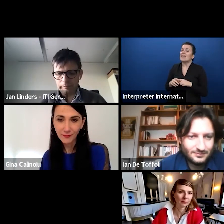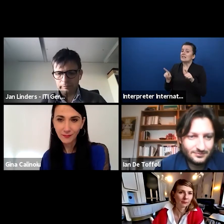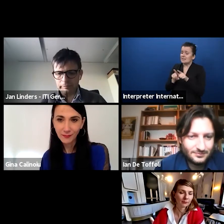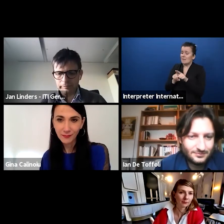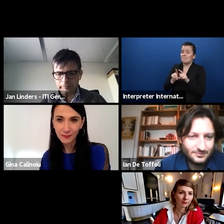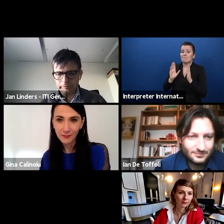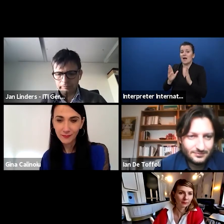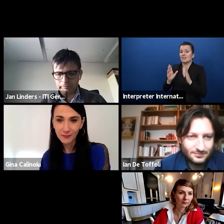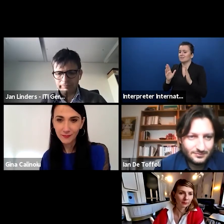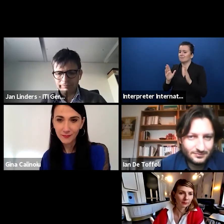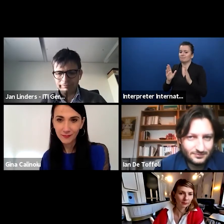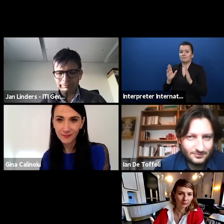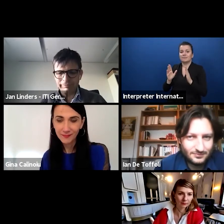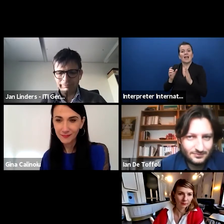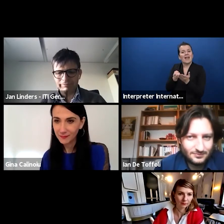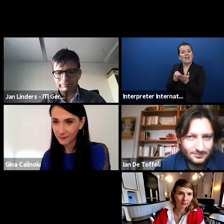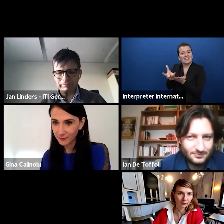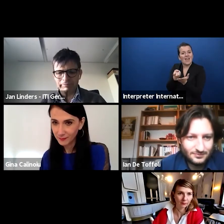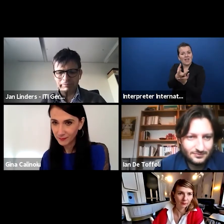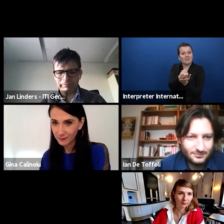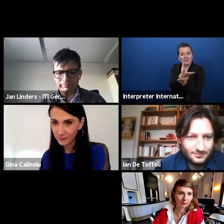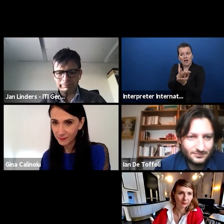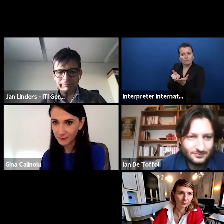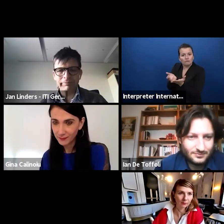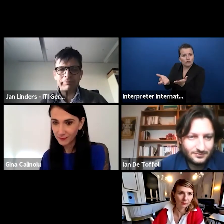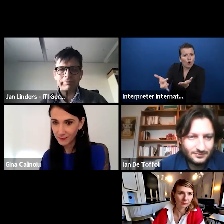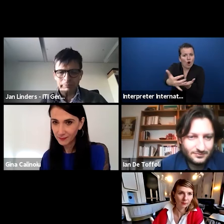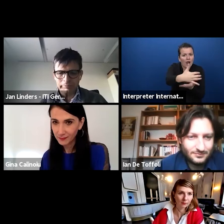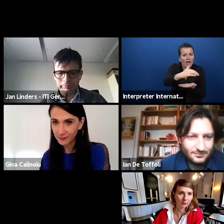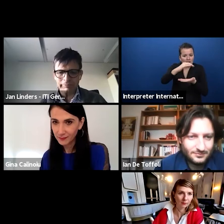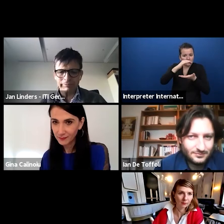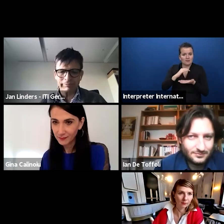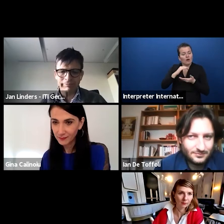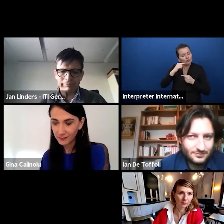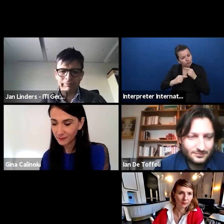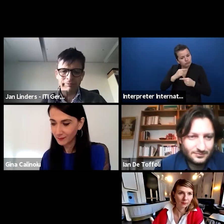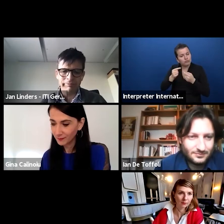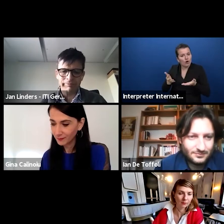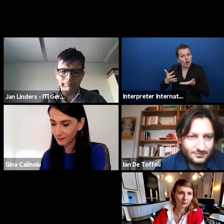collecting data in the sectors, based on the indicators agreed by the member states and made